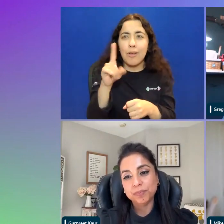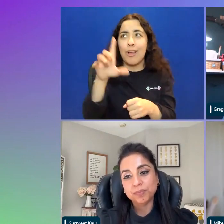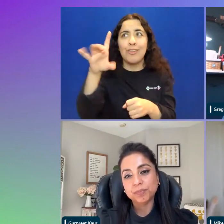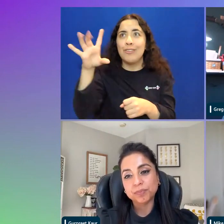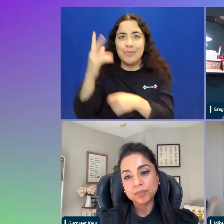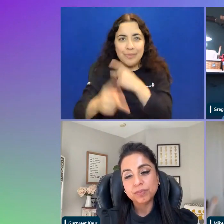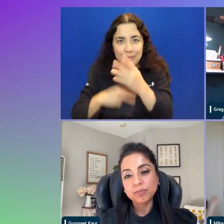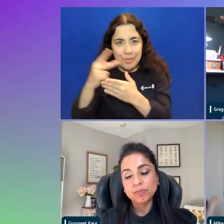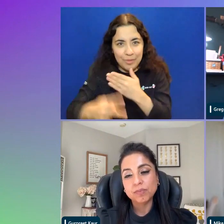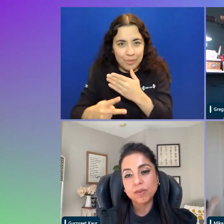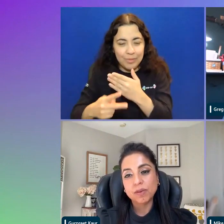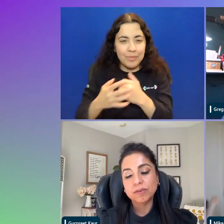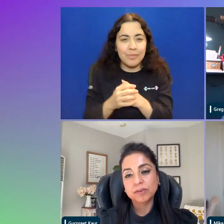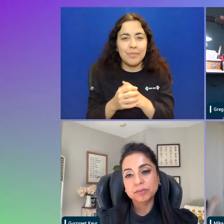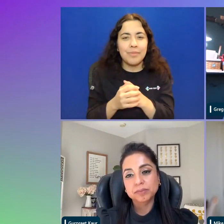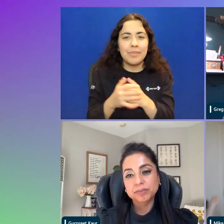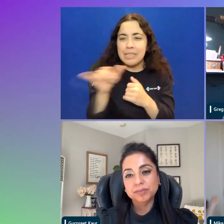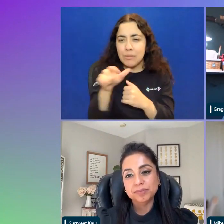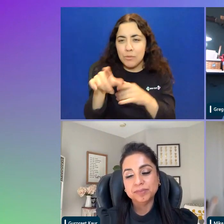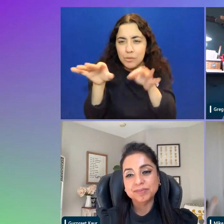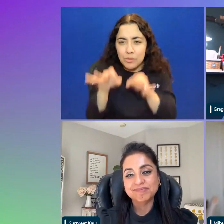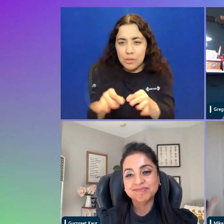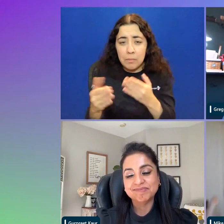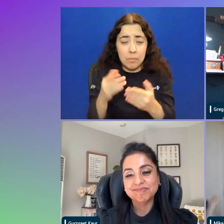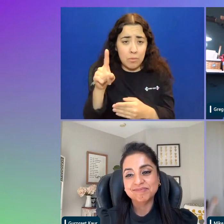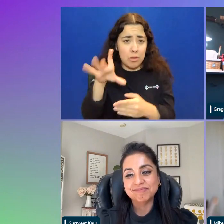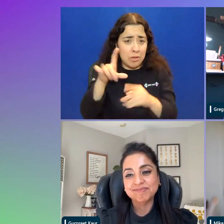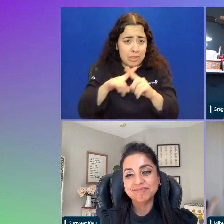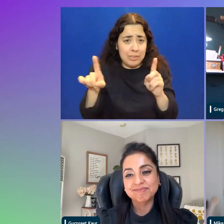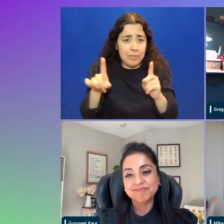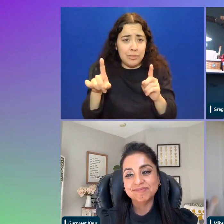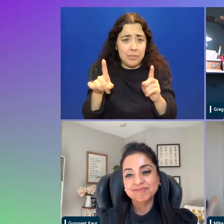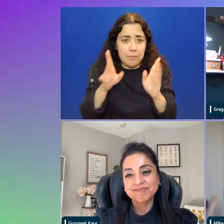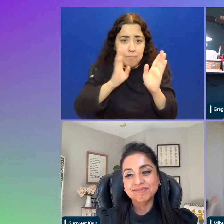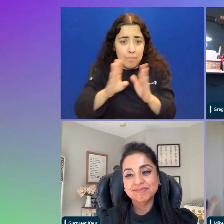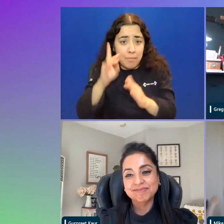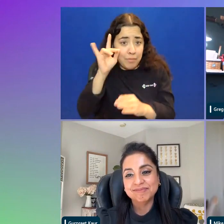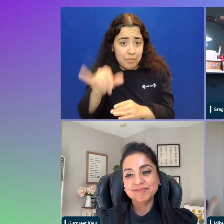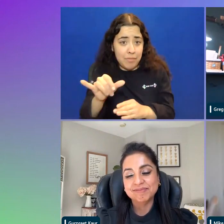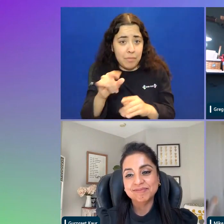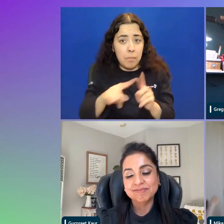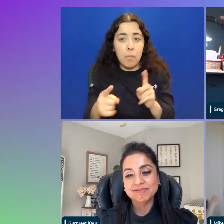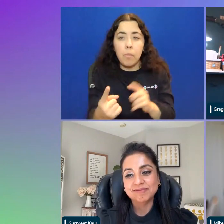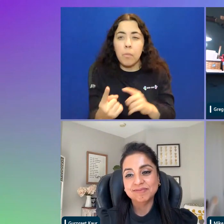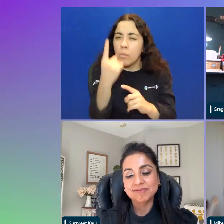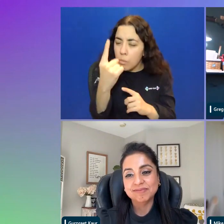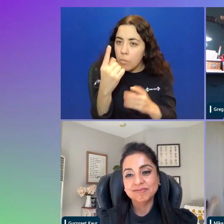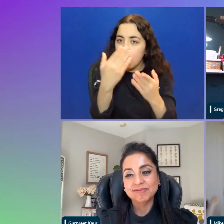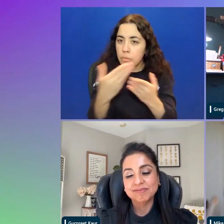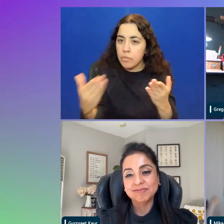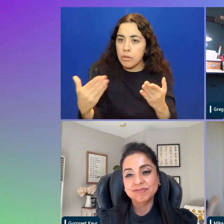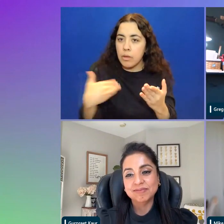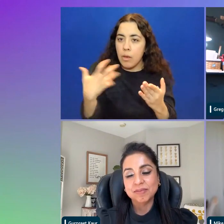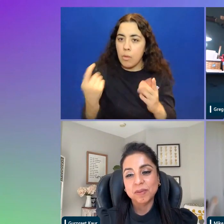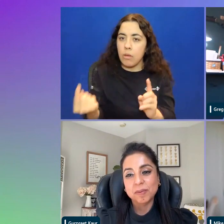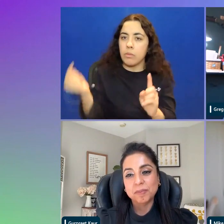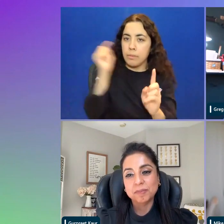what you're describing. There may be 100 different formulas for those, but there's one thing I want to draw us back to, to